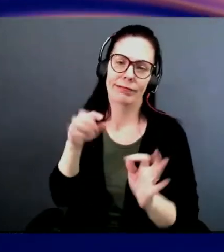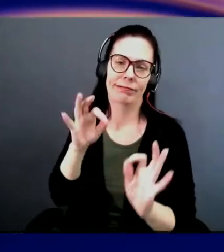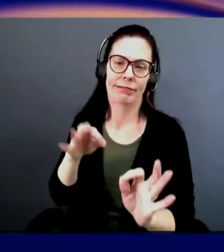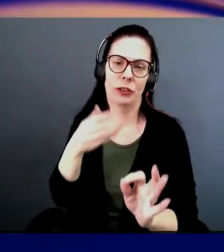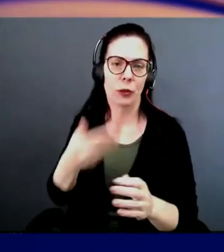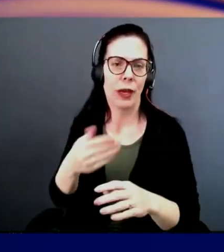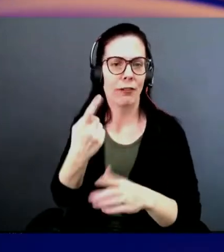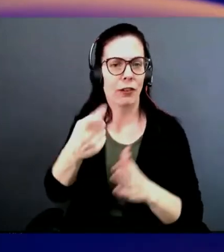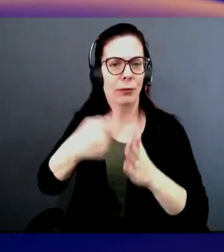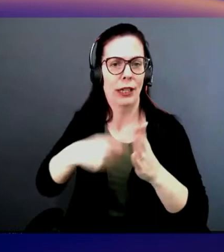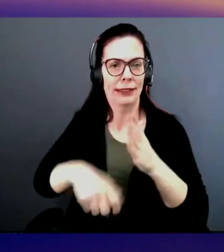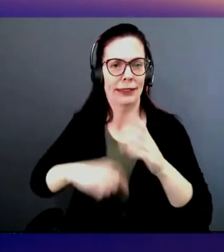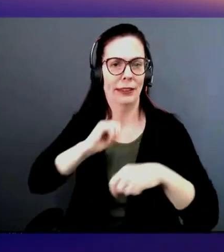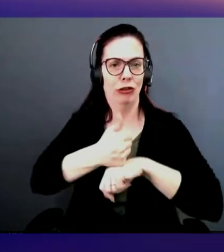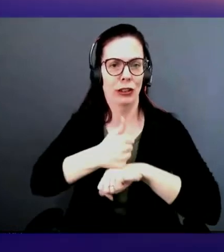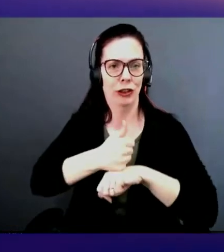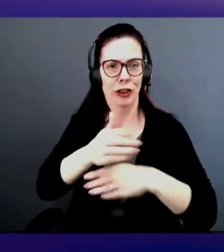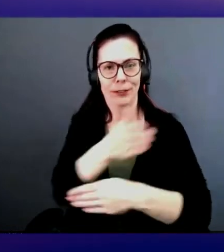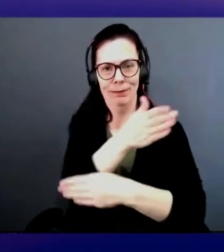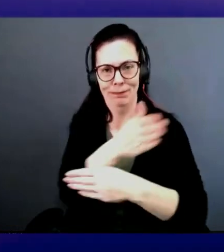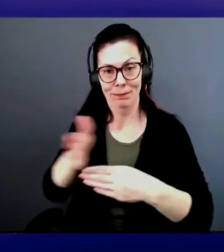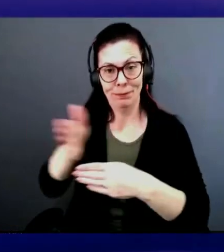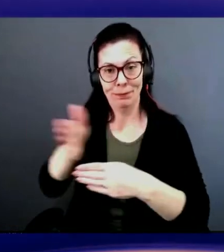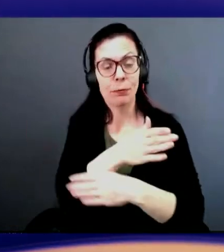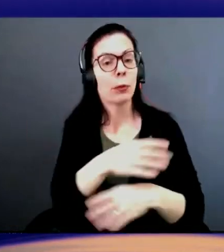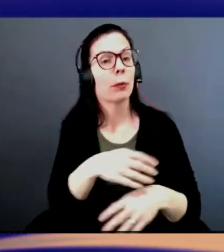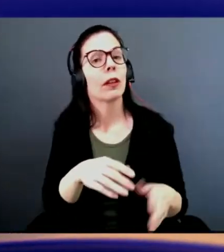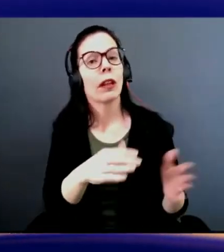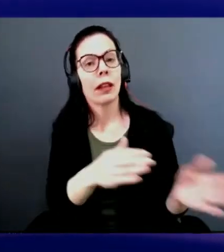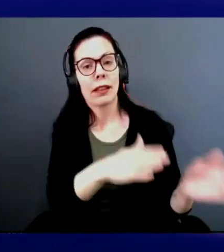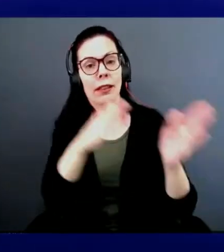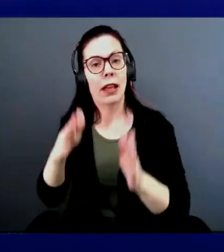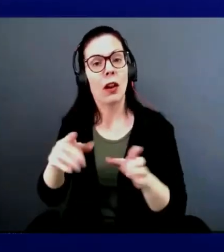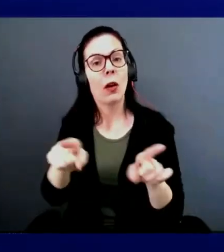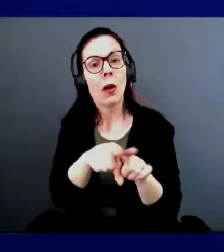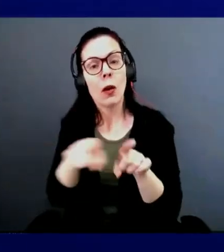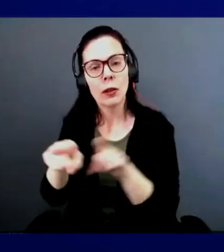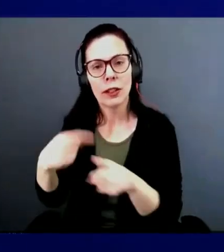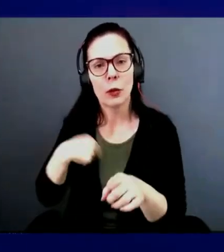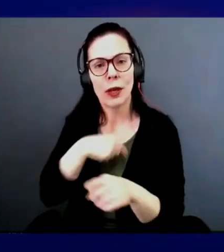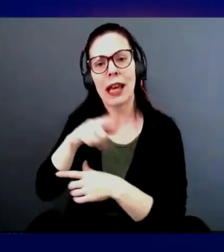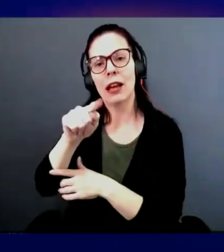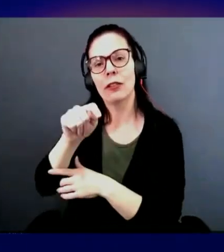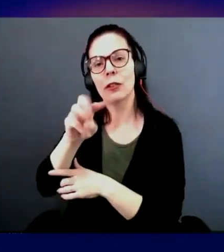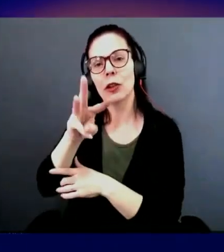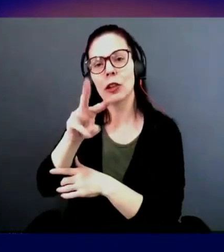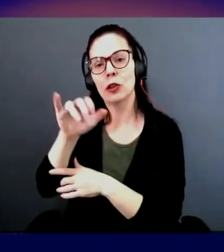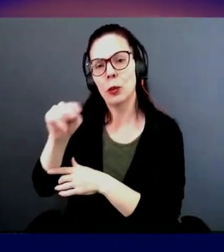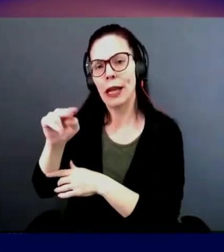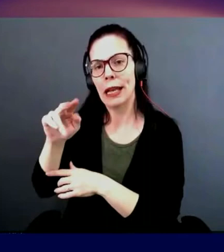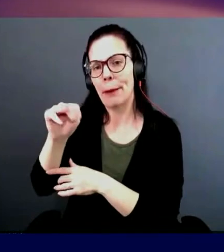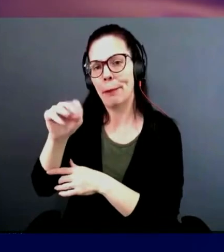So then we also have twin maker the IoT twin maker was also announced.